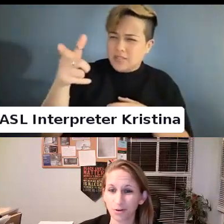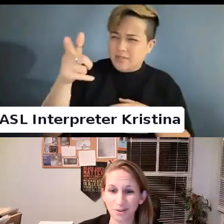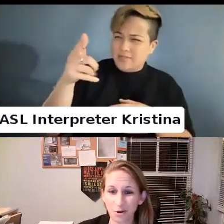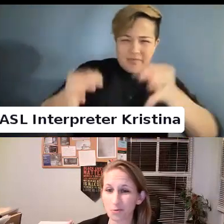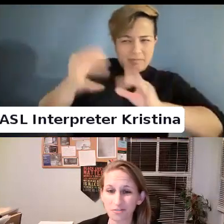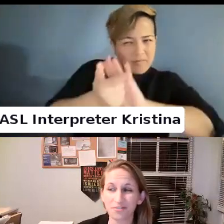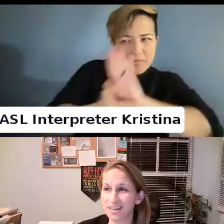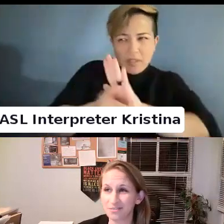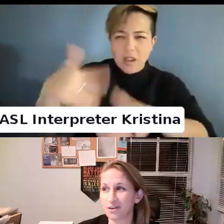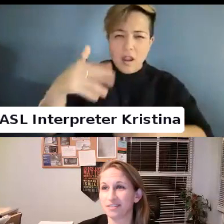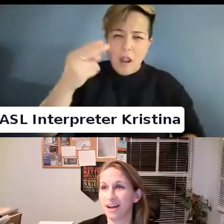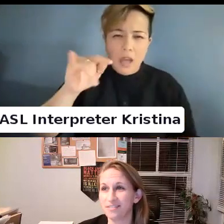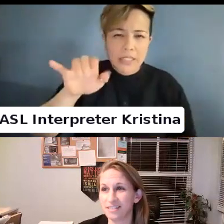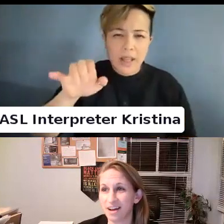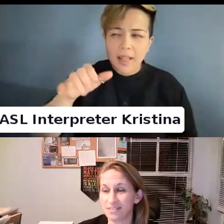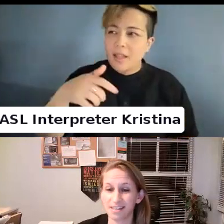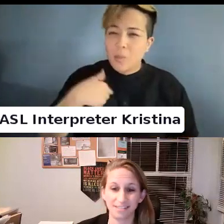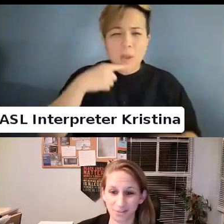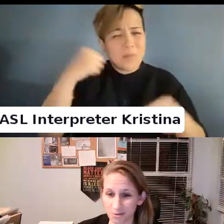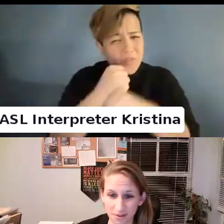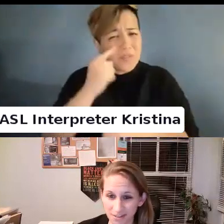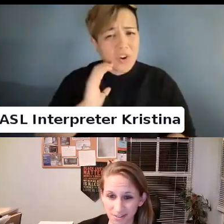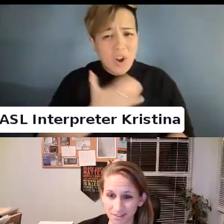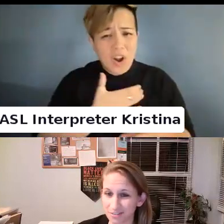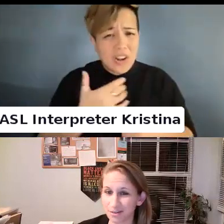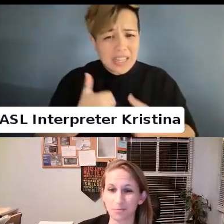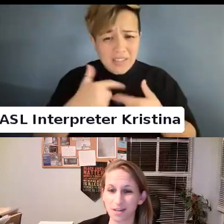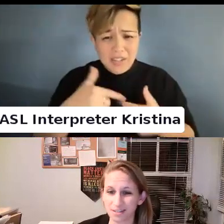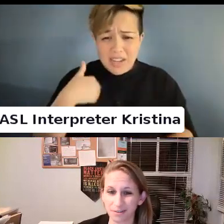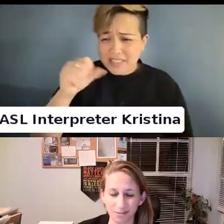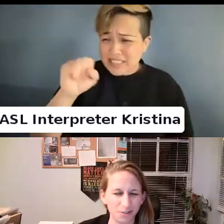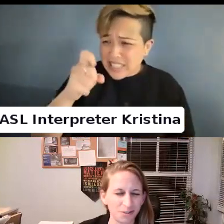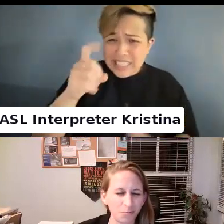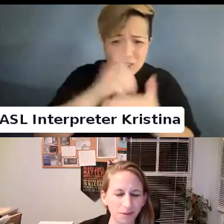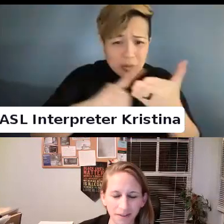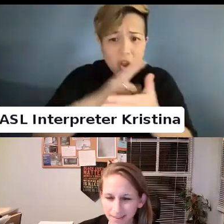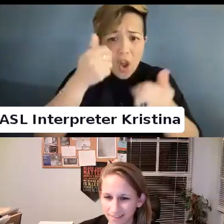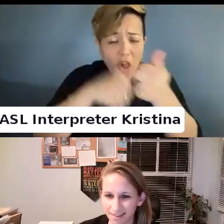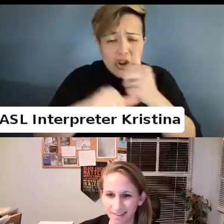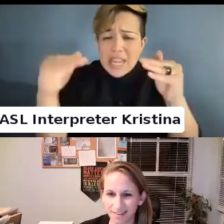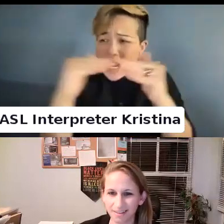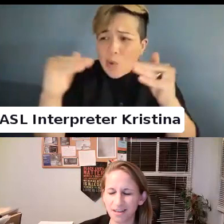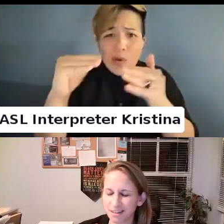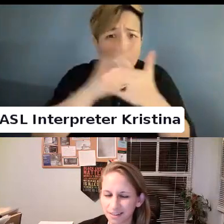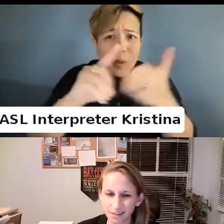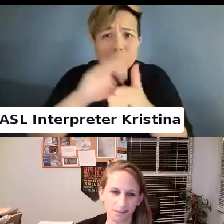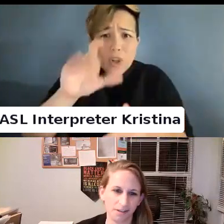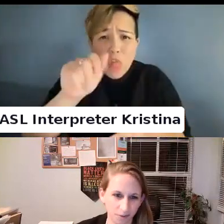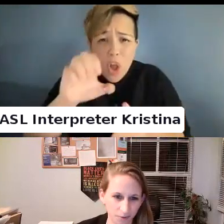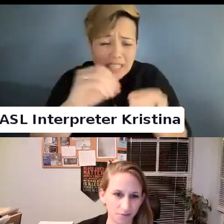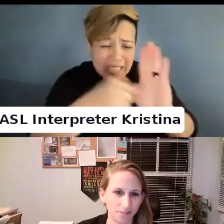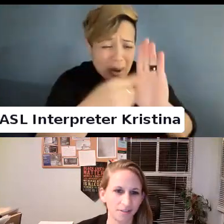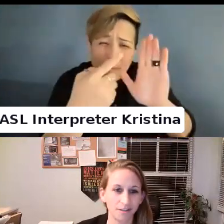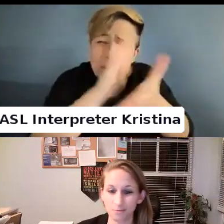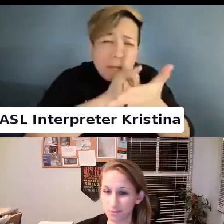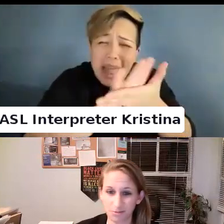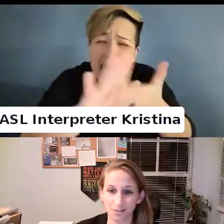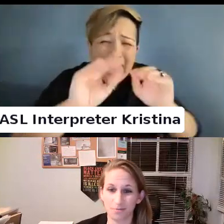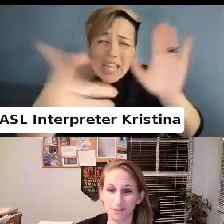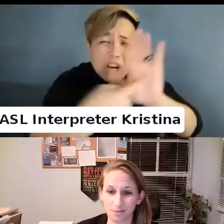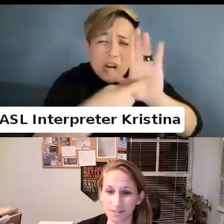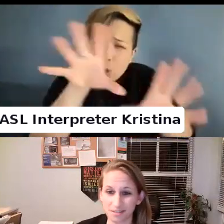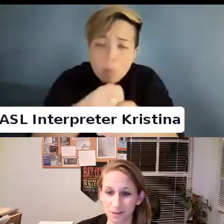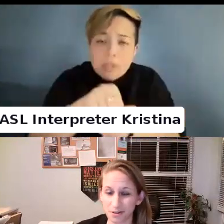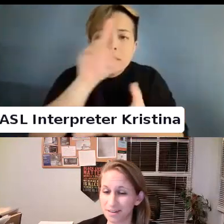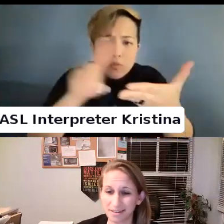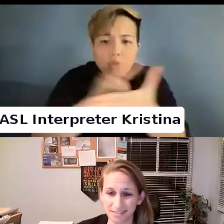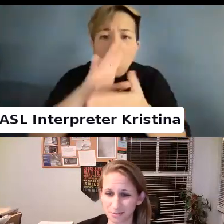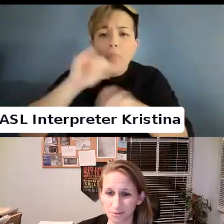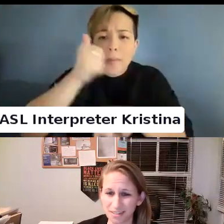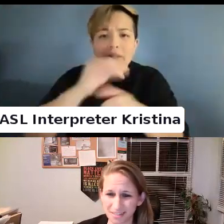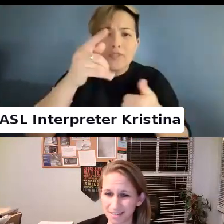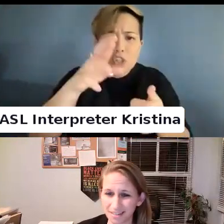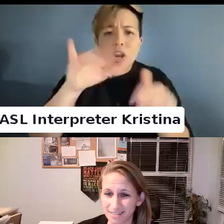Which so plainly includes discrimination on a basis of gender there is no question.